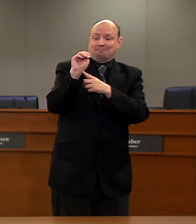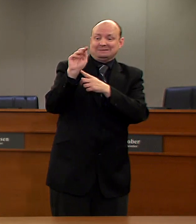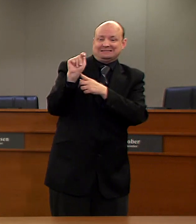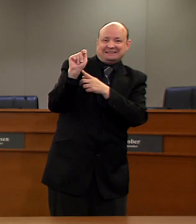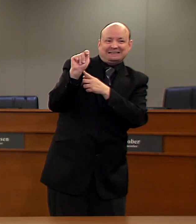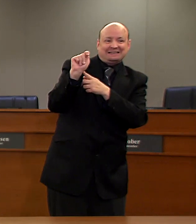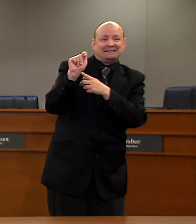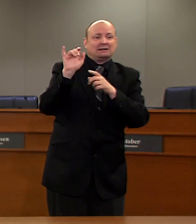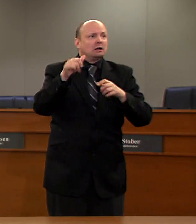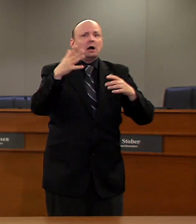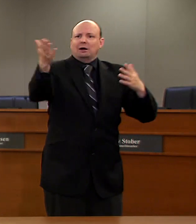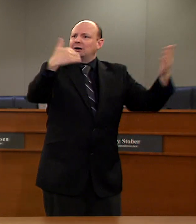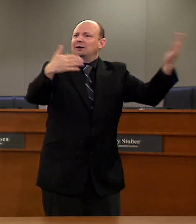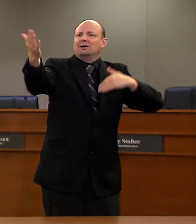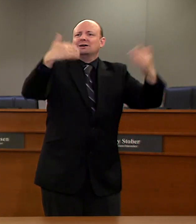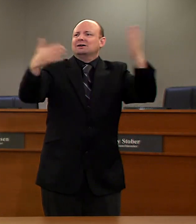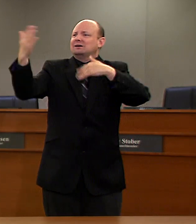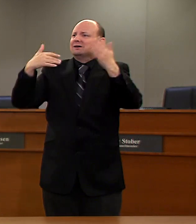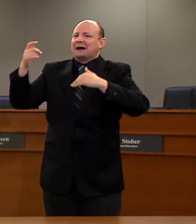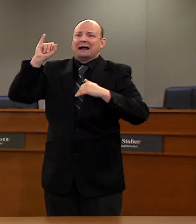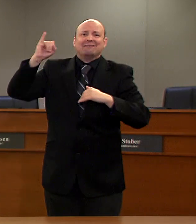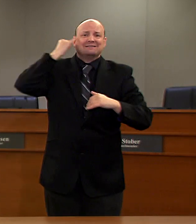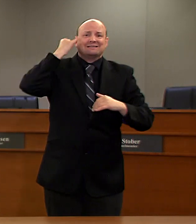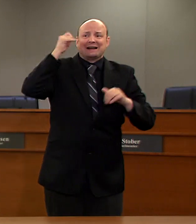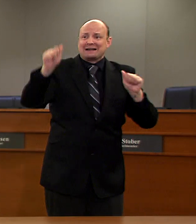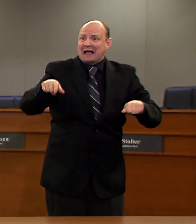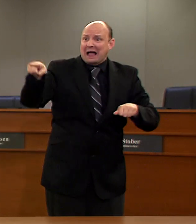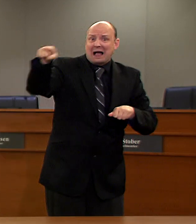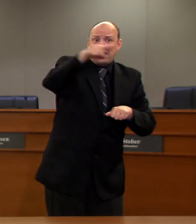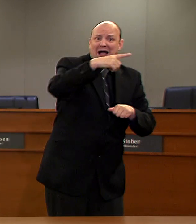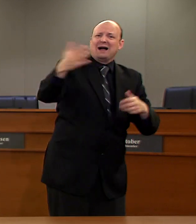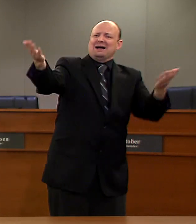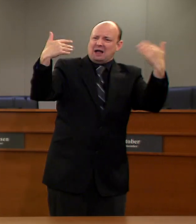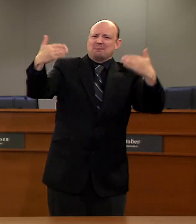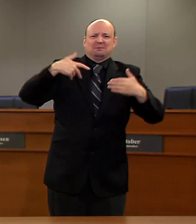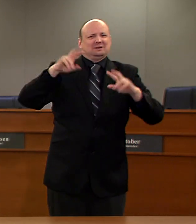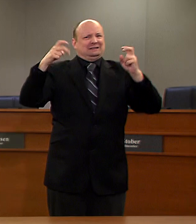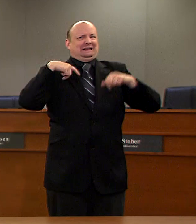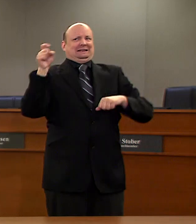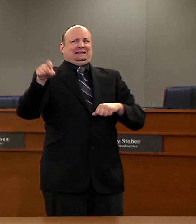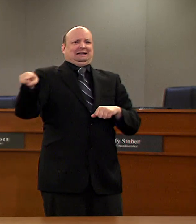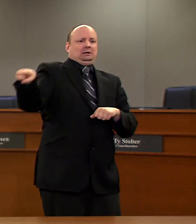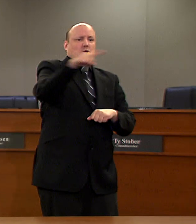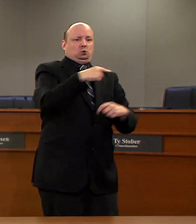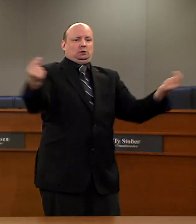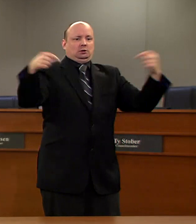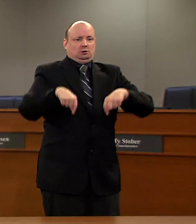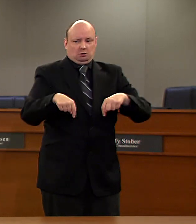to come back in. They have a special licensing program where we may need you and they want to get you